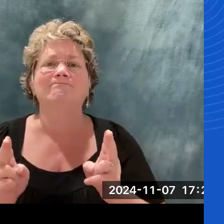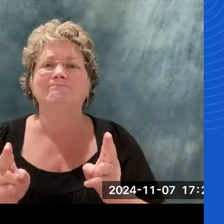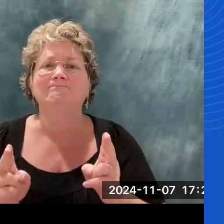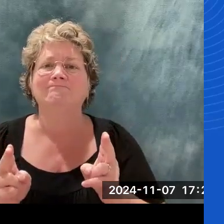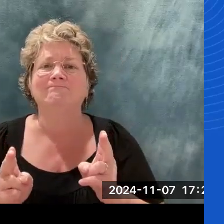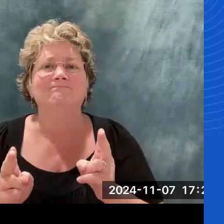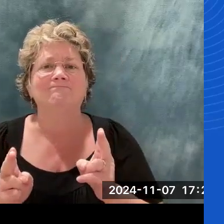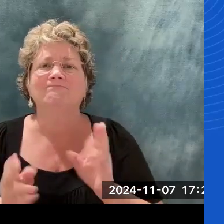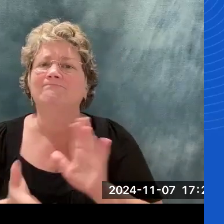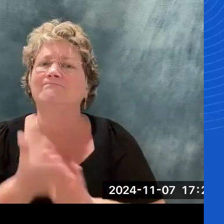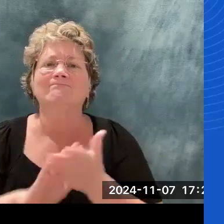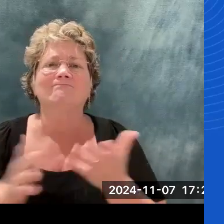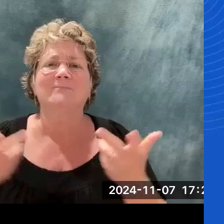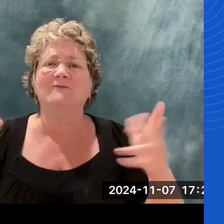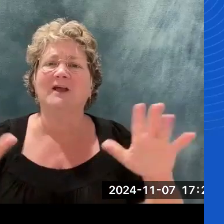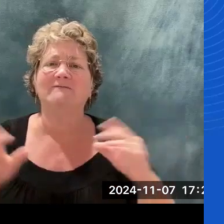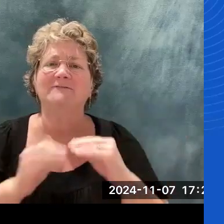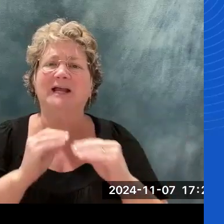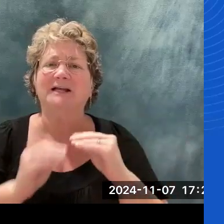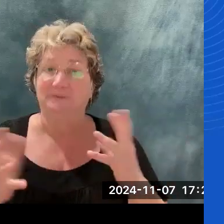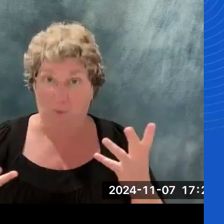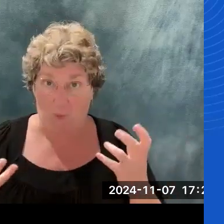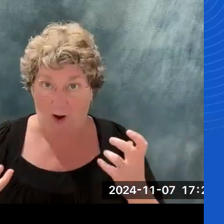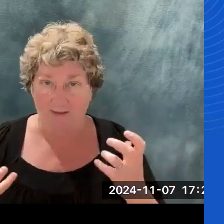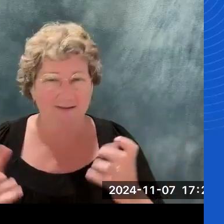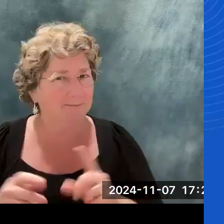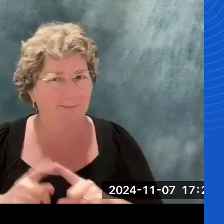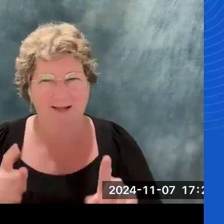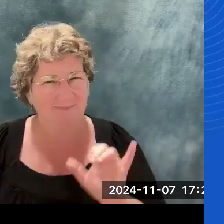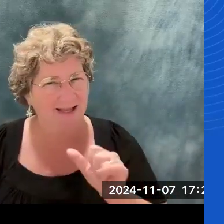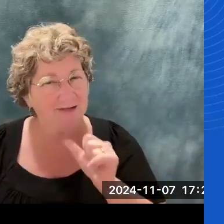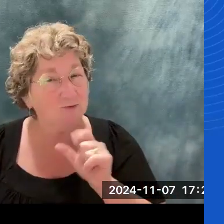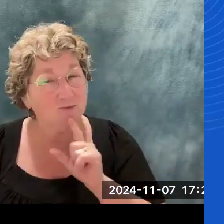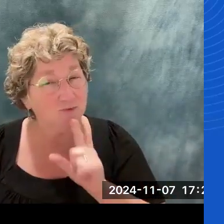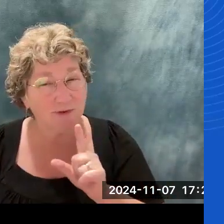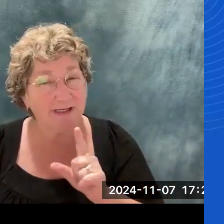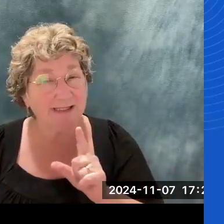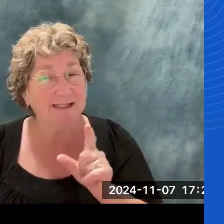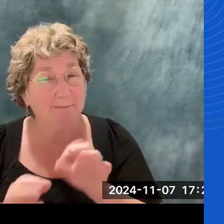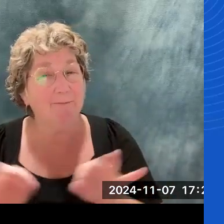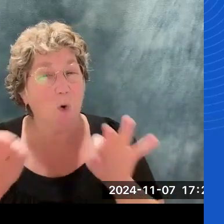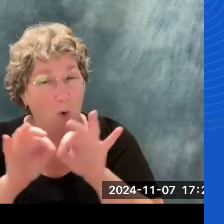Not to fix the situation, but to really try to understand them. Be present with them, right?